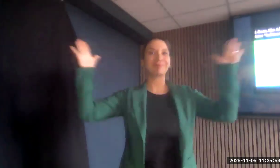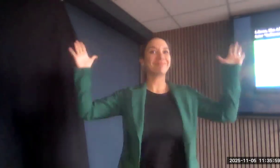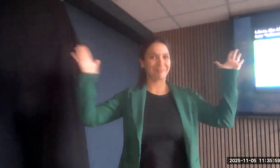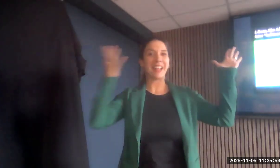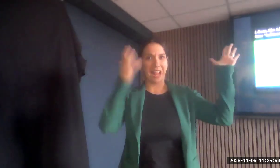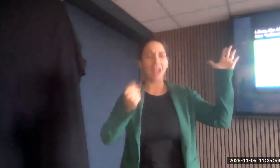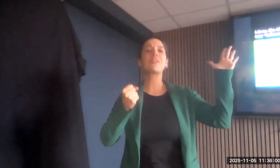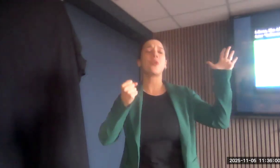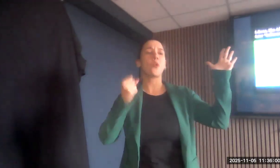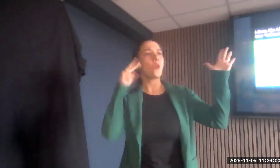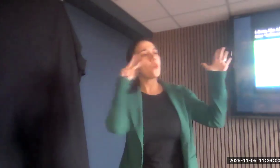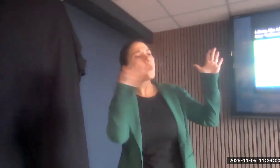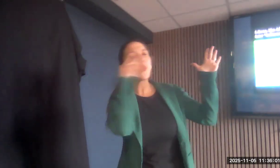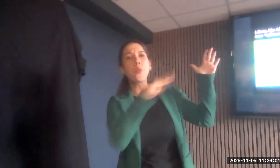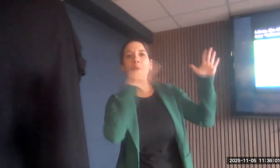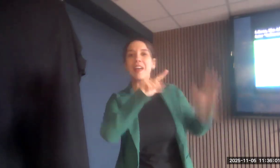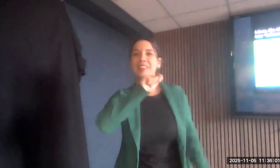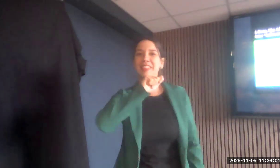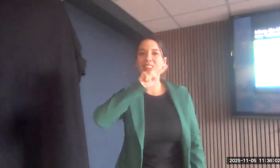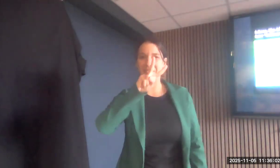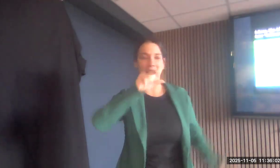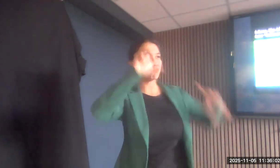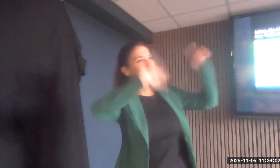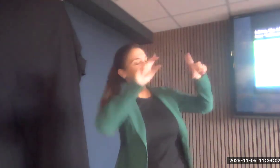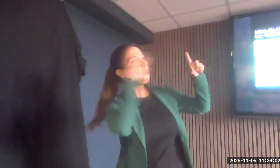You'll be familiar with Rio de Janeiro, it's their very iconic.